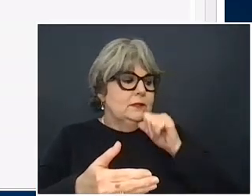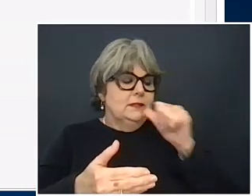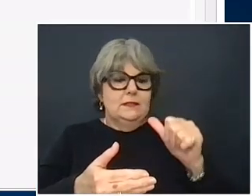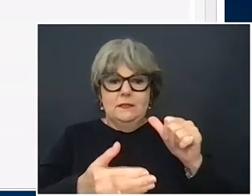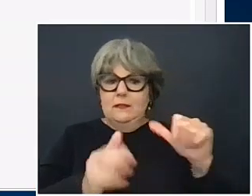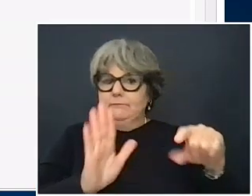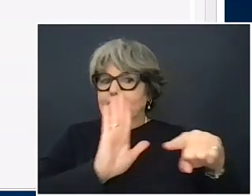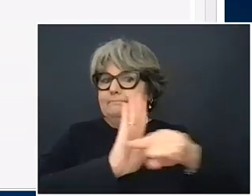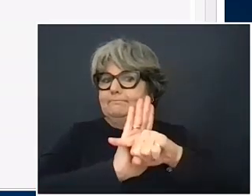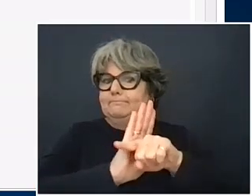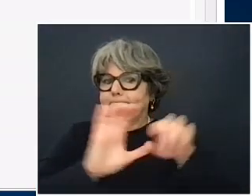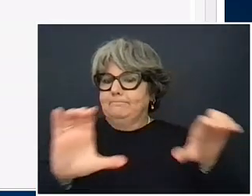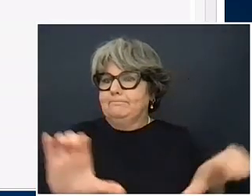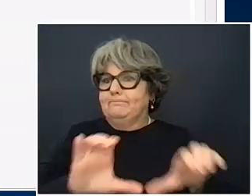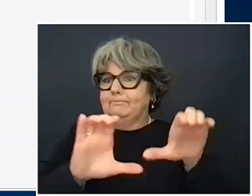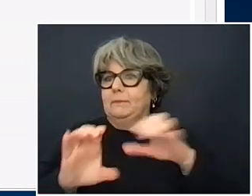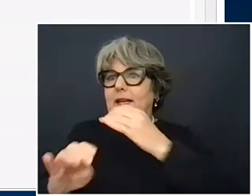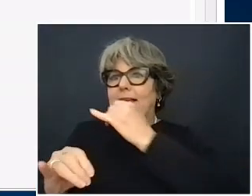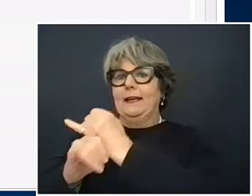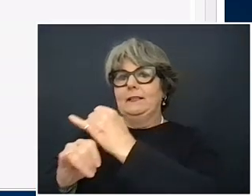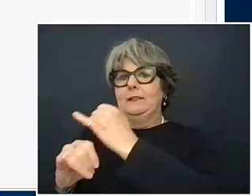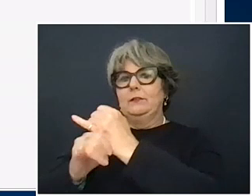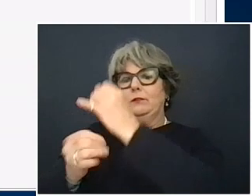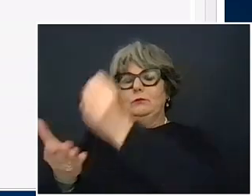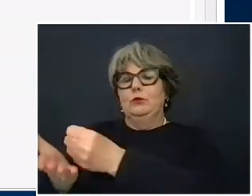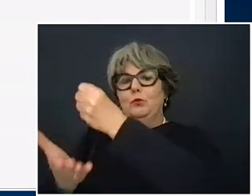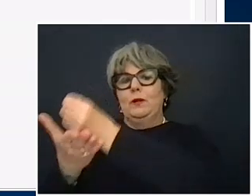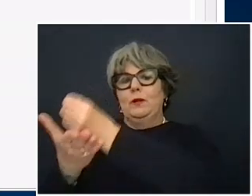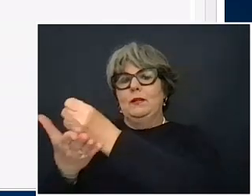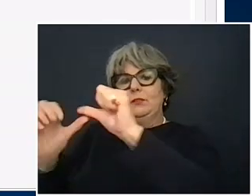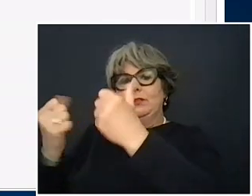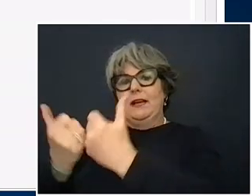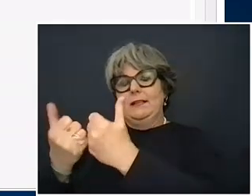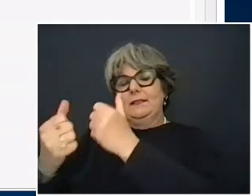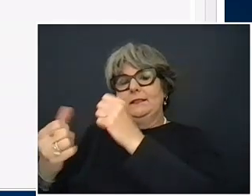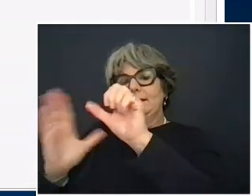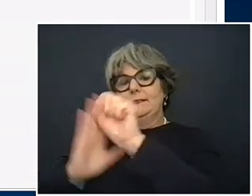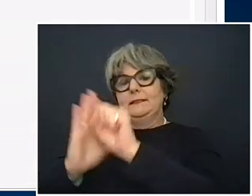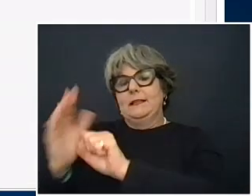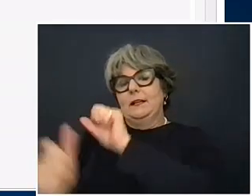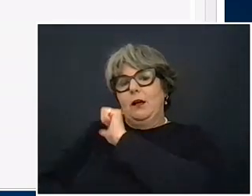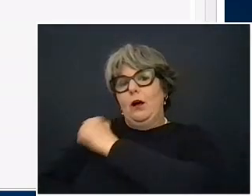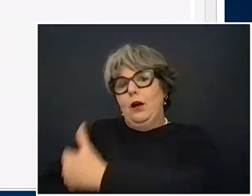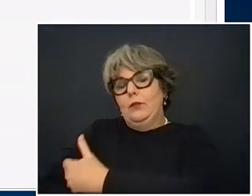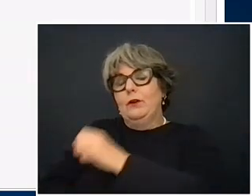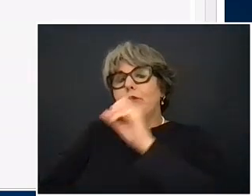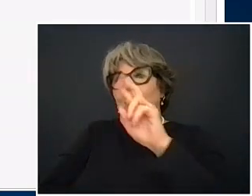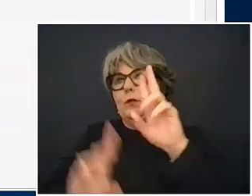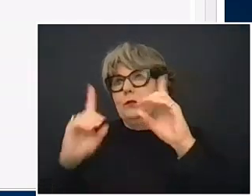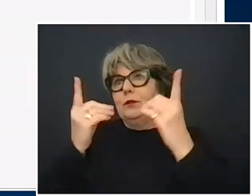by an institutional accrediting agency, state authorizing agency, or the Department. I just want to know, did the